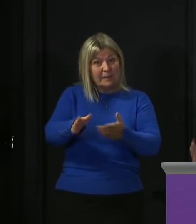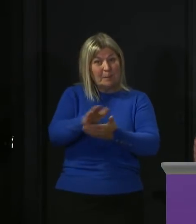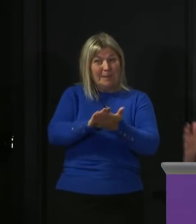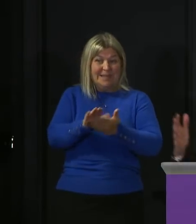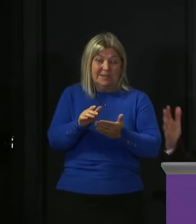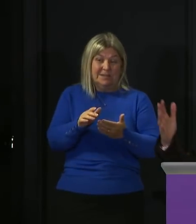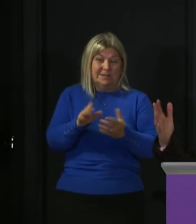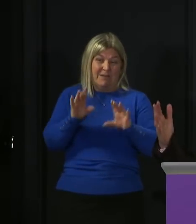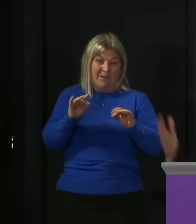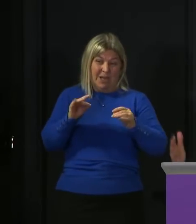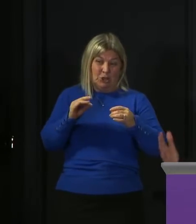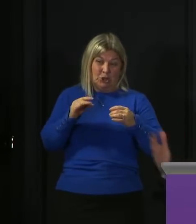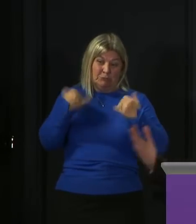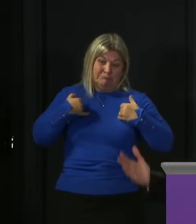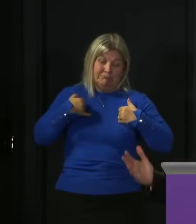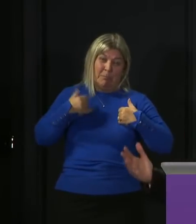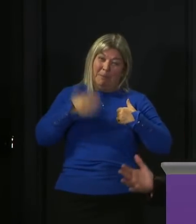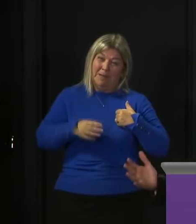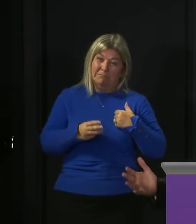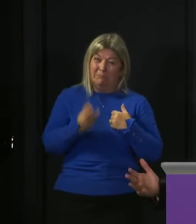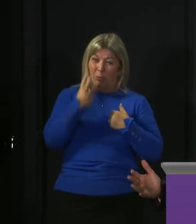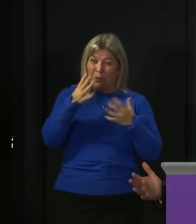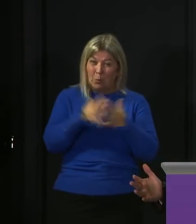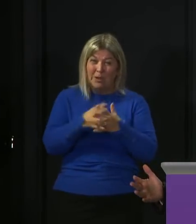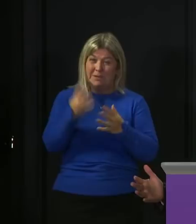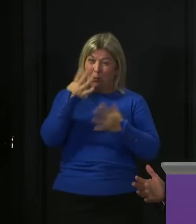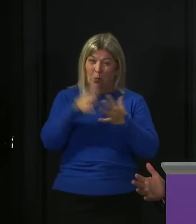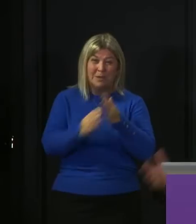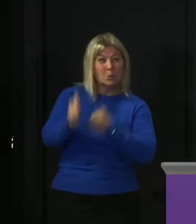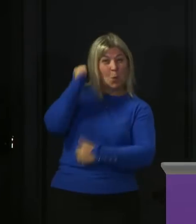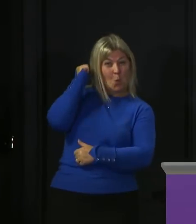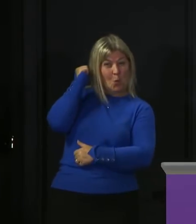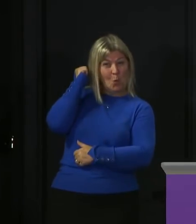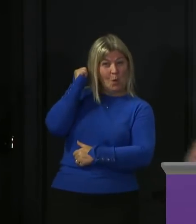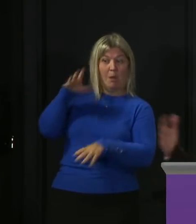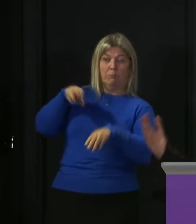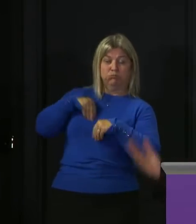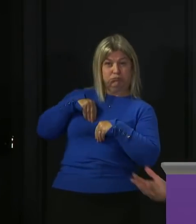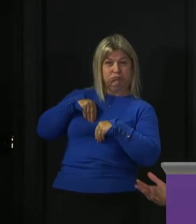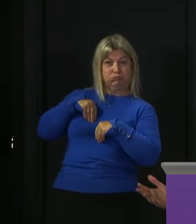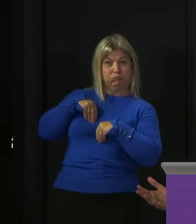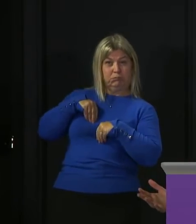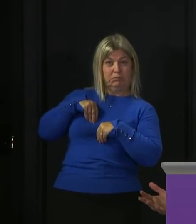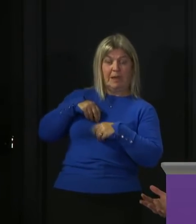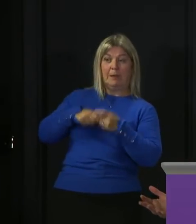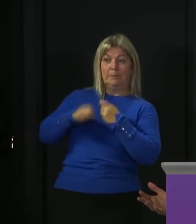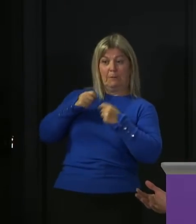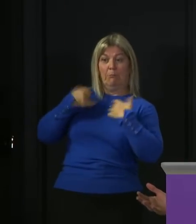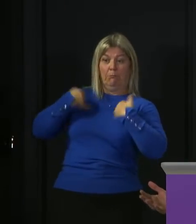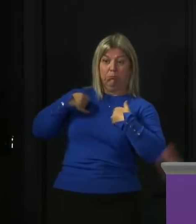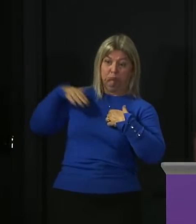four-weeks-ago, maybe even longer than that. So as infections started to rise a few weeks ago,